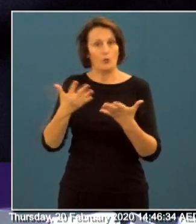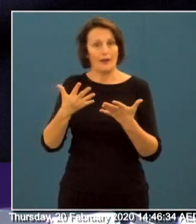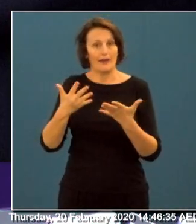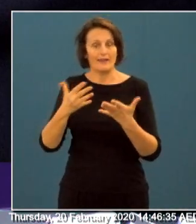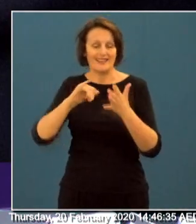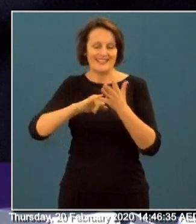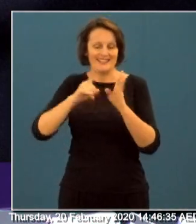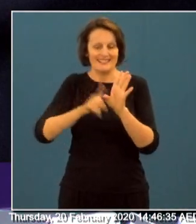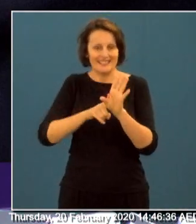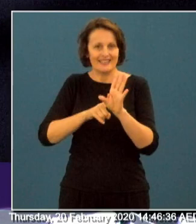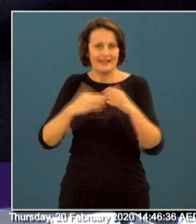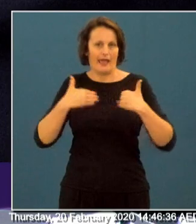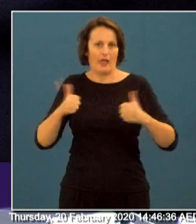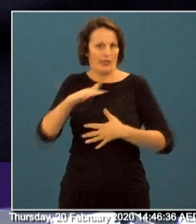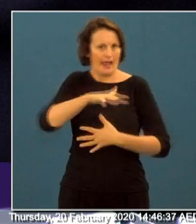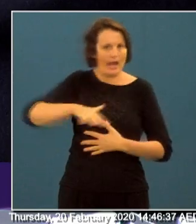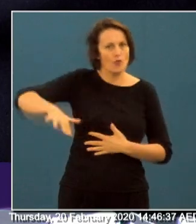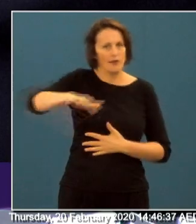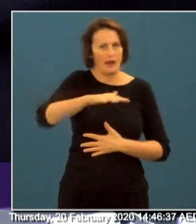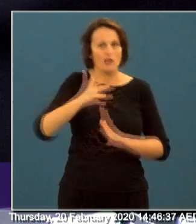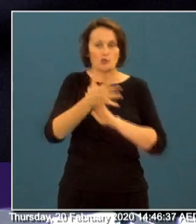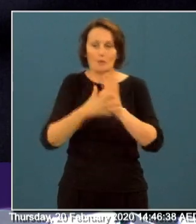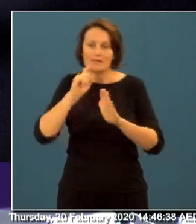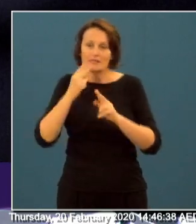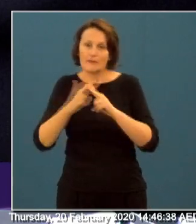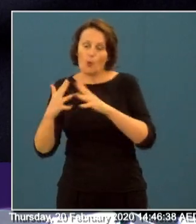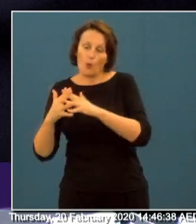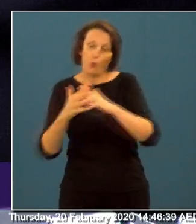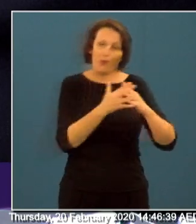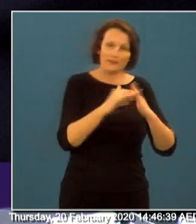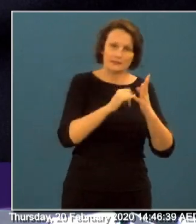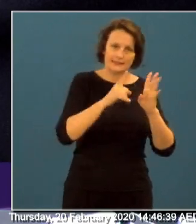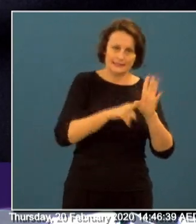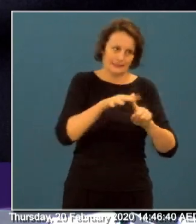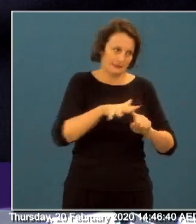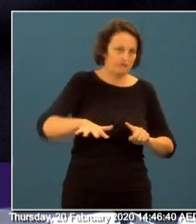Local Health District, and we will be providing outreach to Western Sydney Local Health District. Okay.